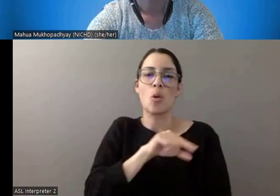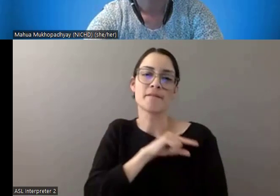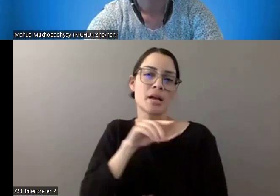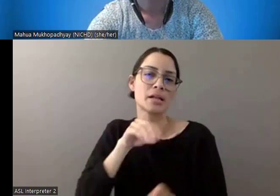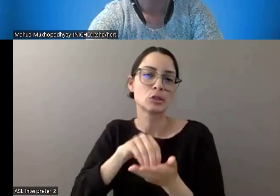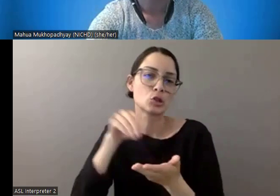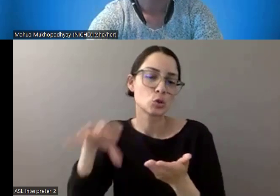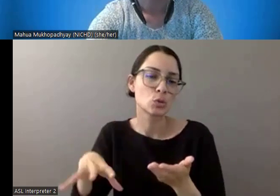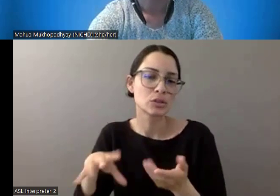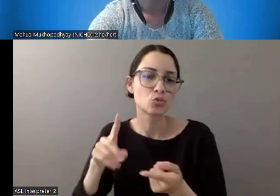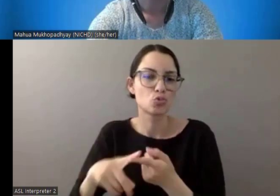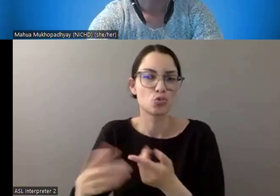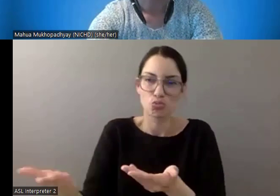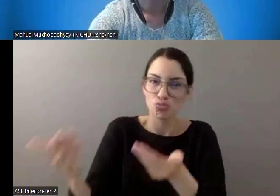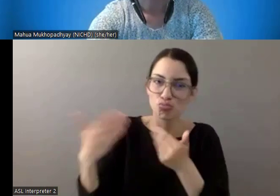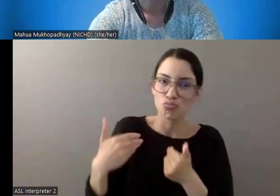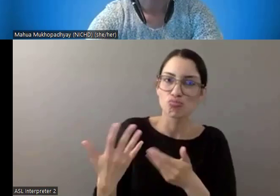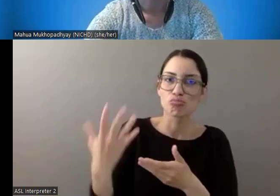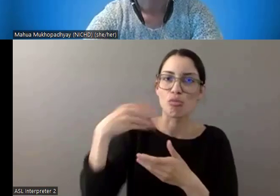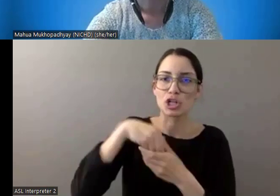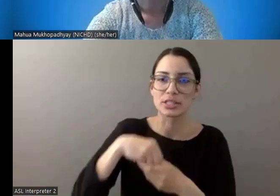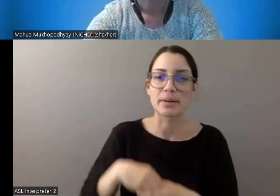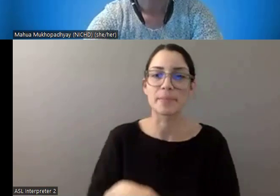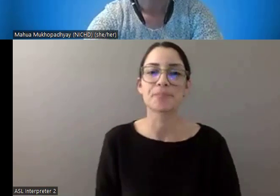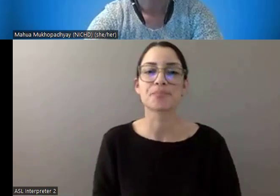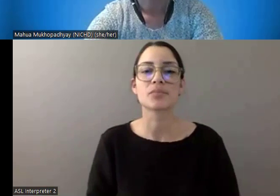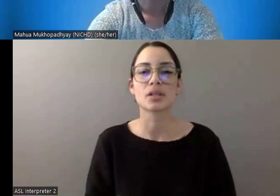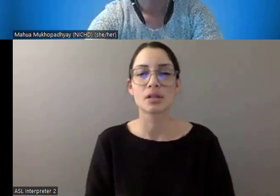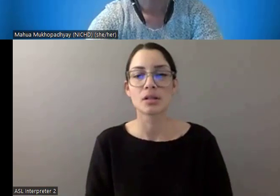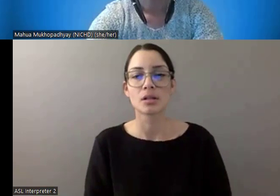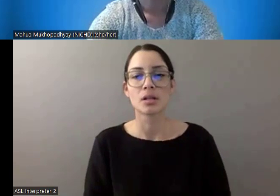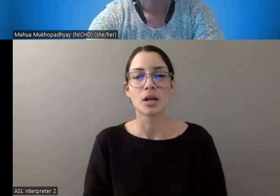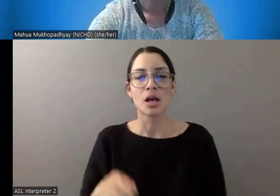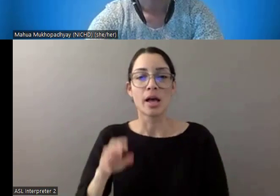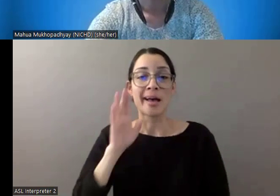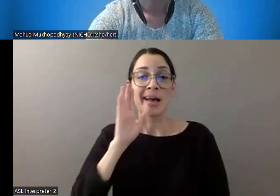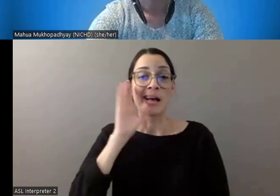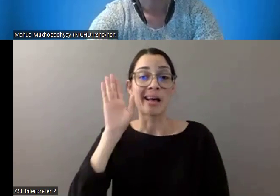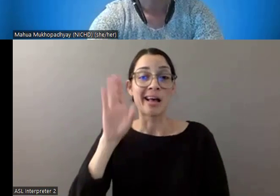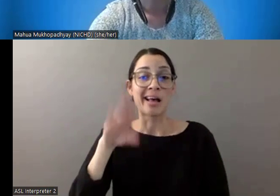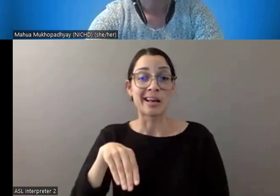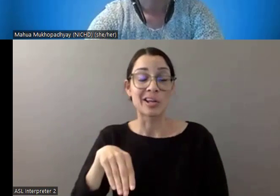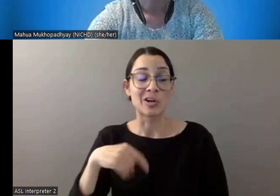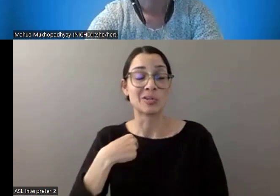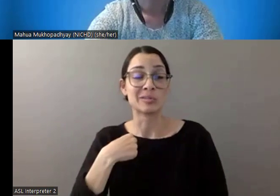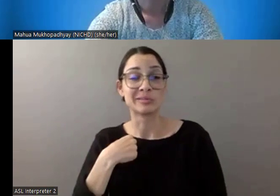And this was a long answer, but I hope I was clear enough.